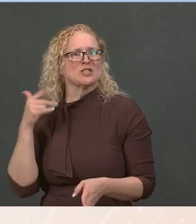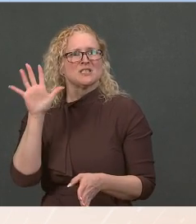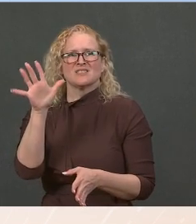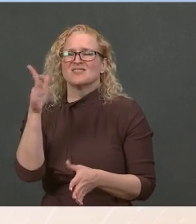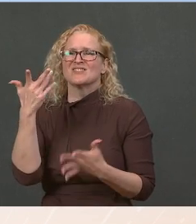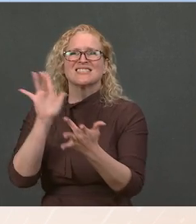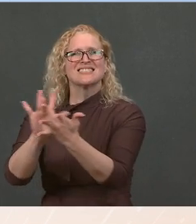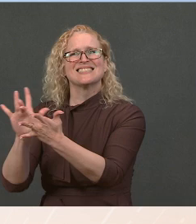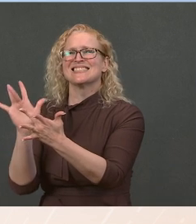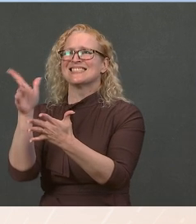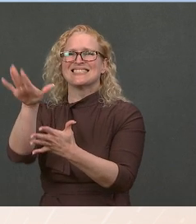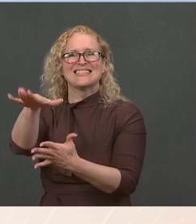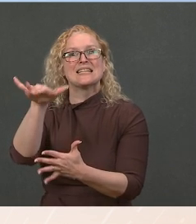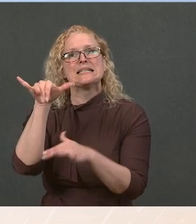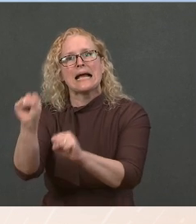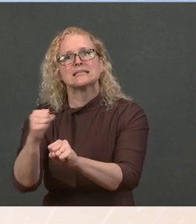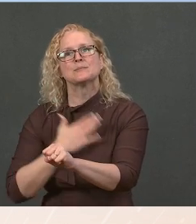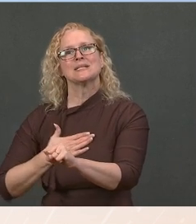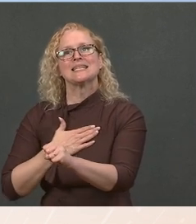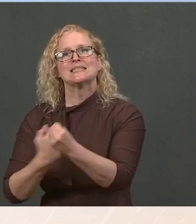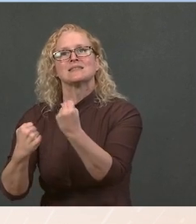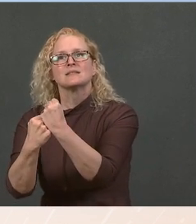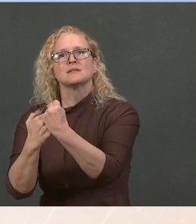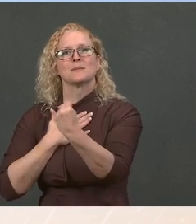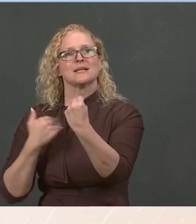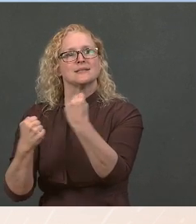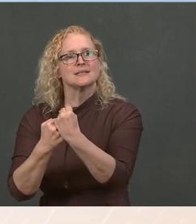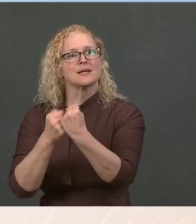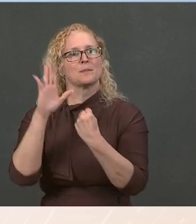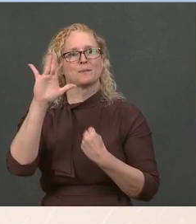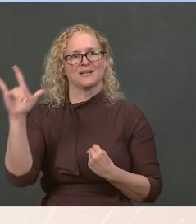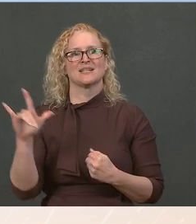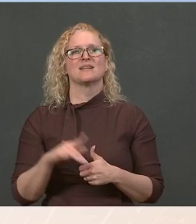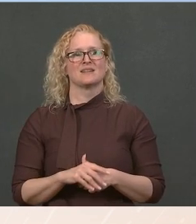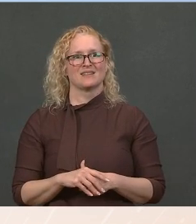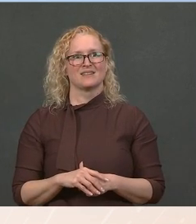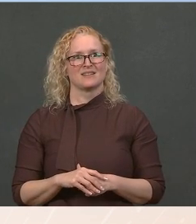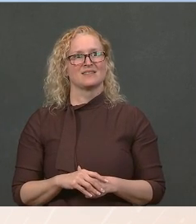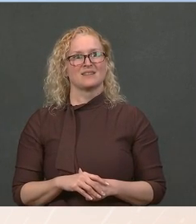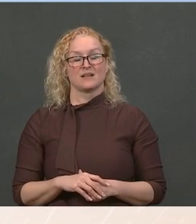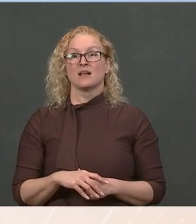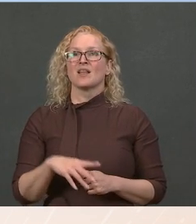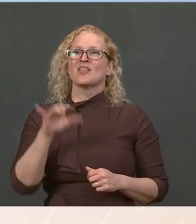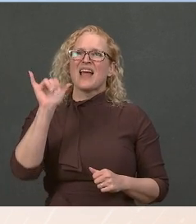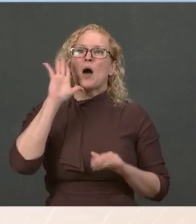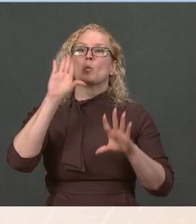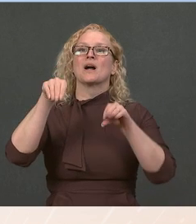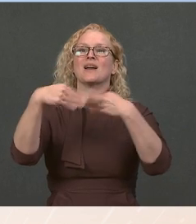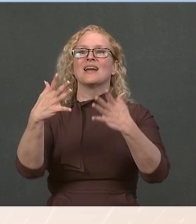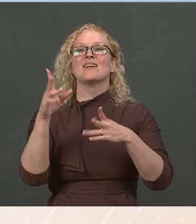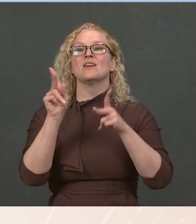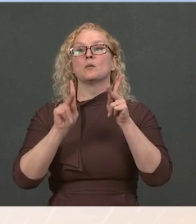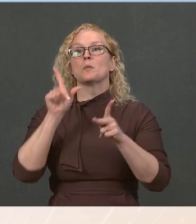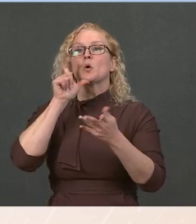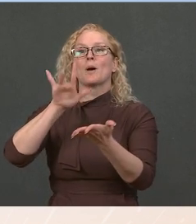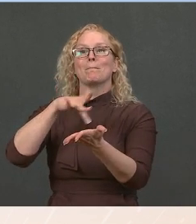Like he said this morning, it's all about giving the middle class breathing room. And if -- and we, you know -- we continue to say, "If you're concerned about costs,